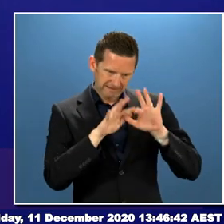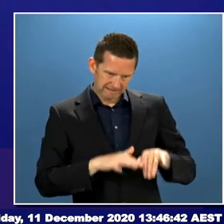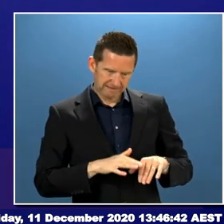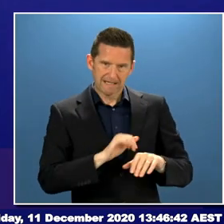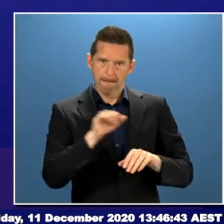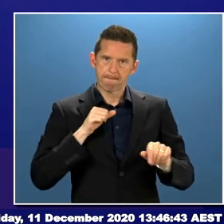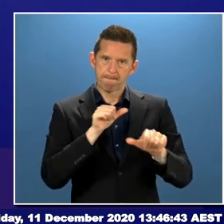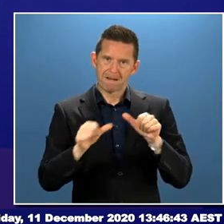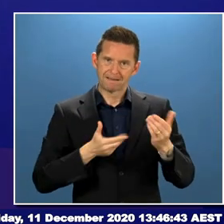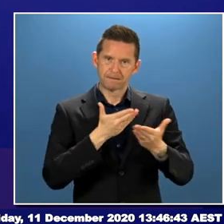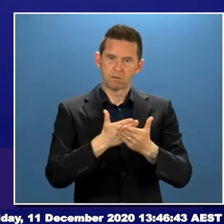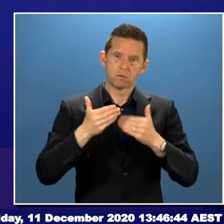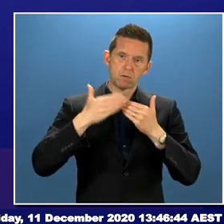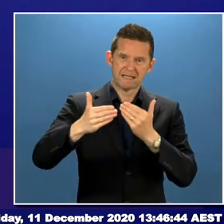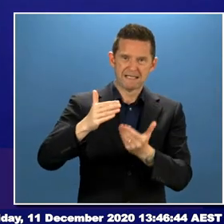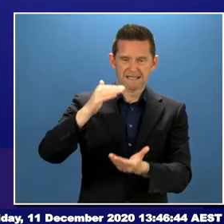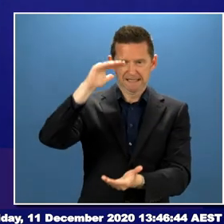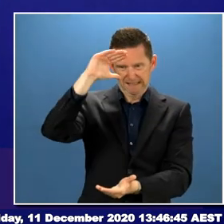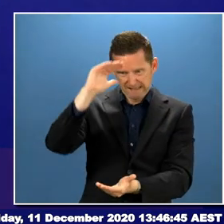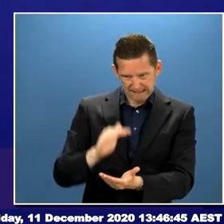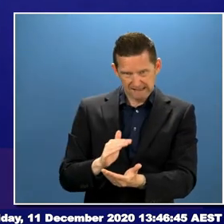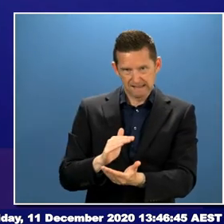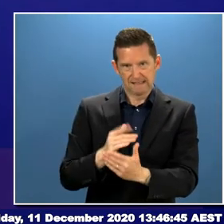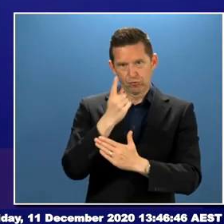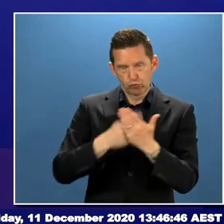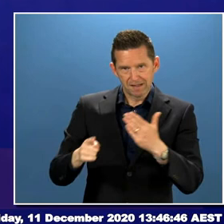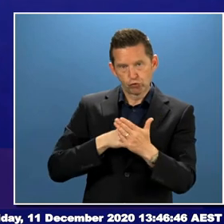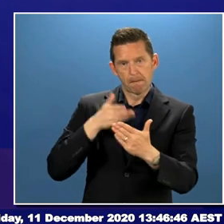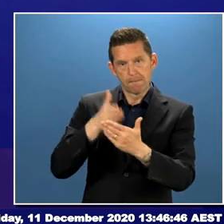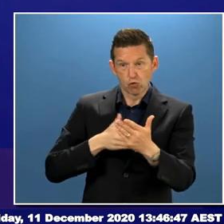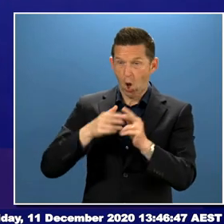in due course even eliminate the barriers that for so long have adversely